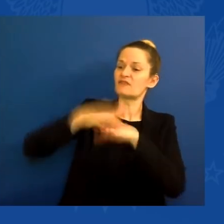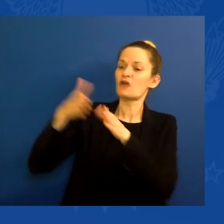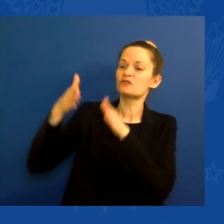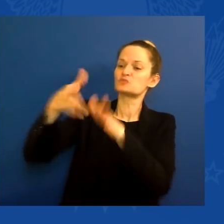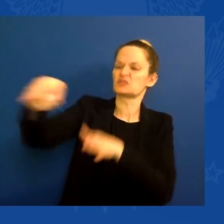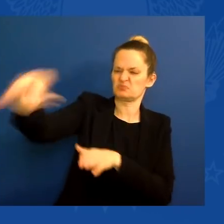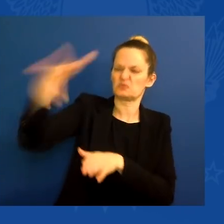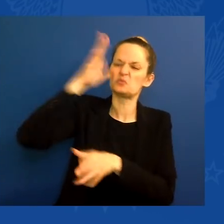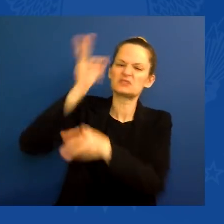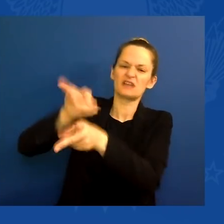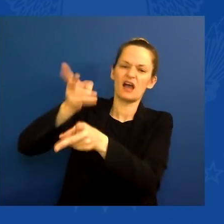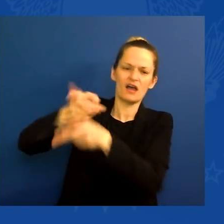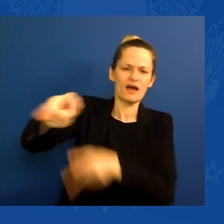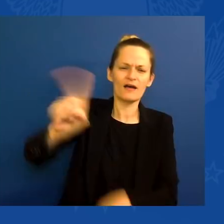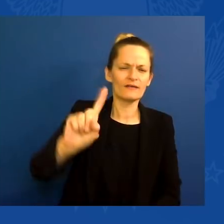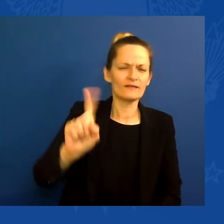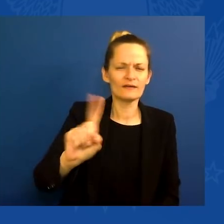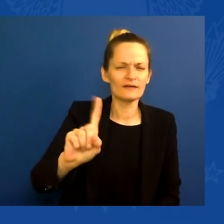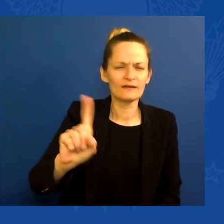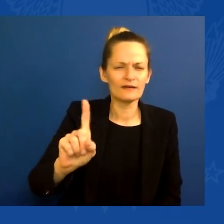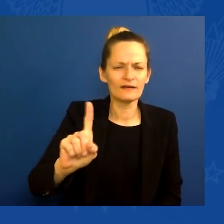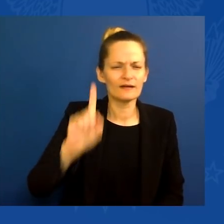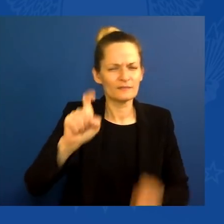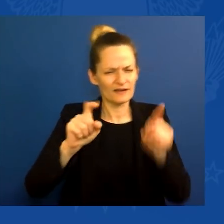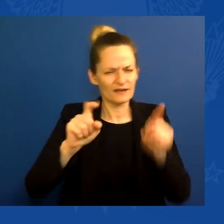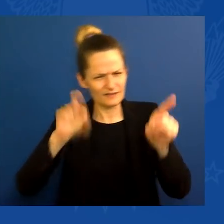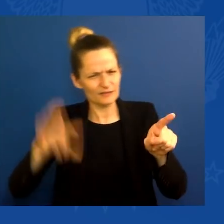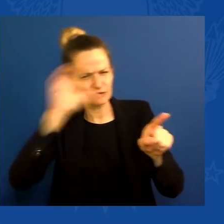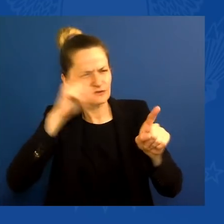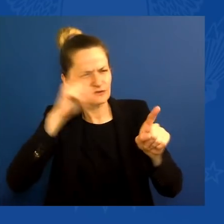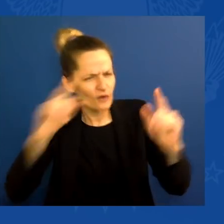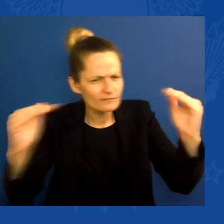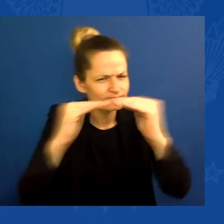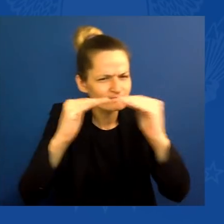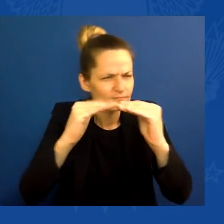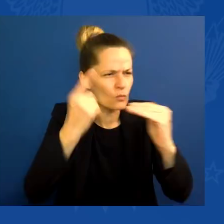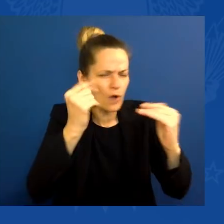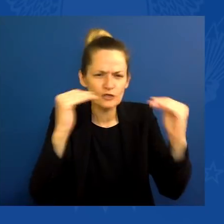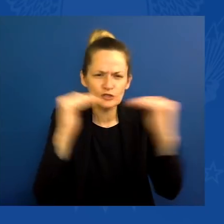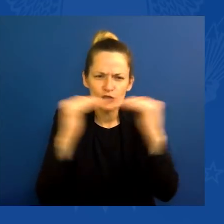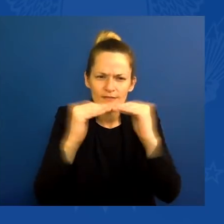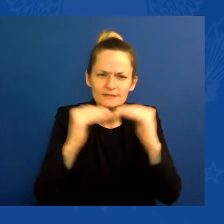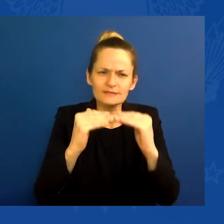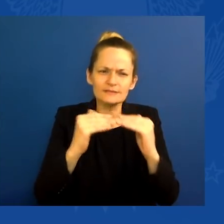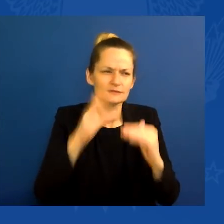And we should agree: It's not to defund the police. It's to fund the police.